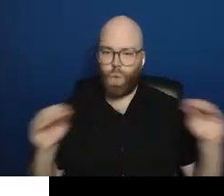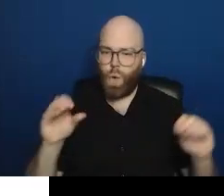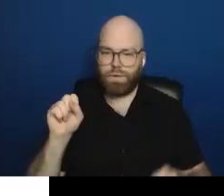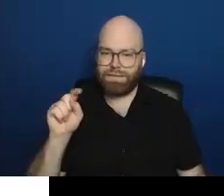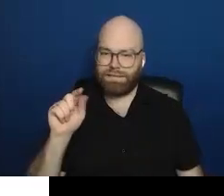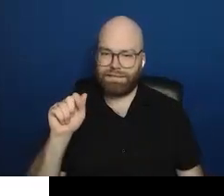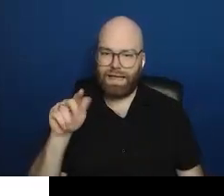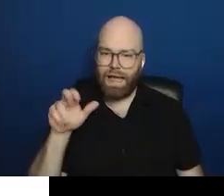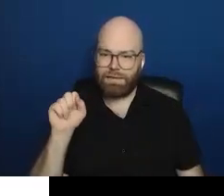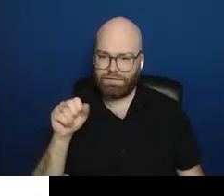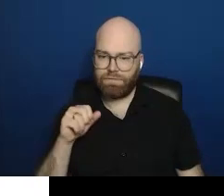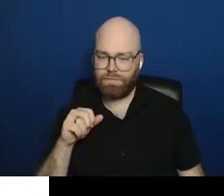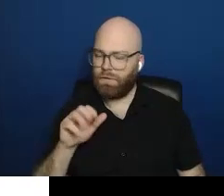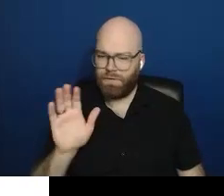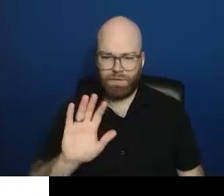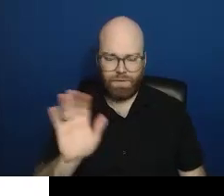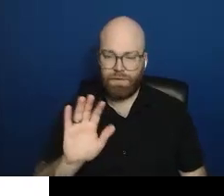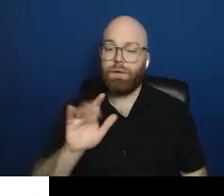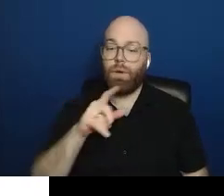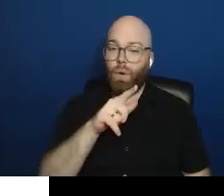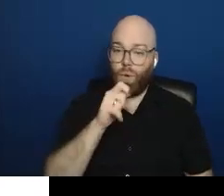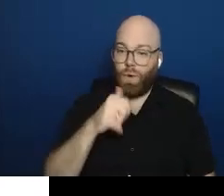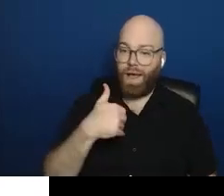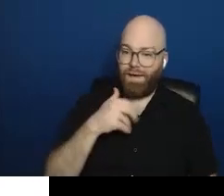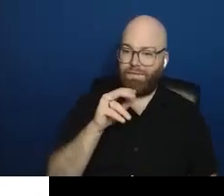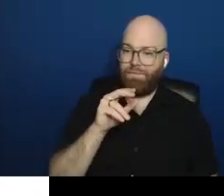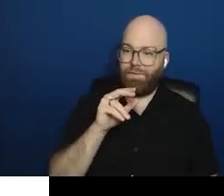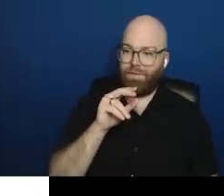here for a certain period of time, but they're also at risk because,